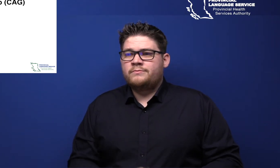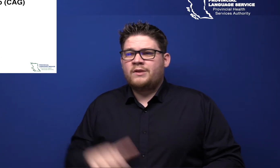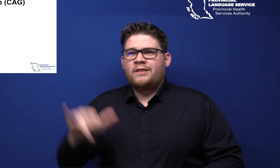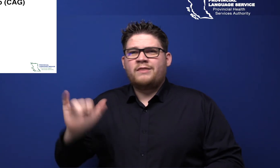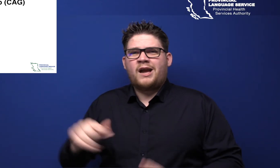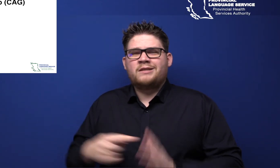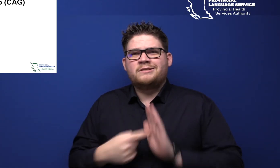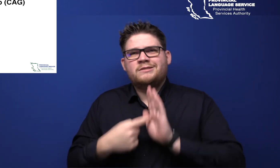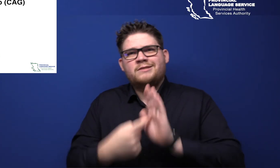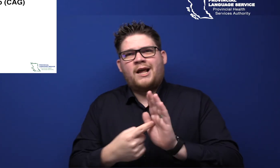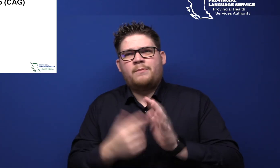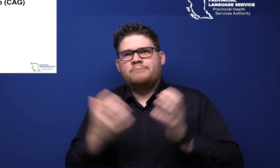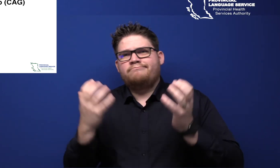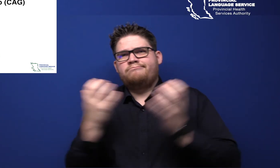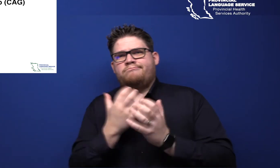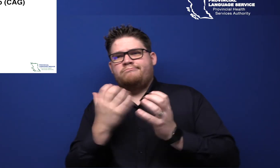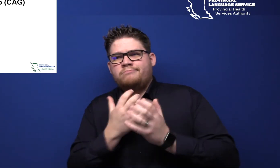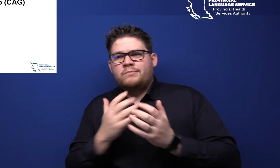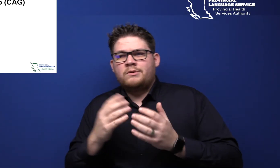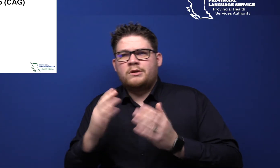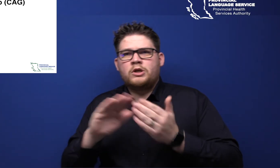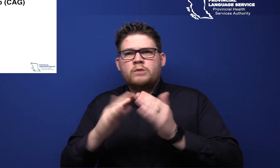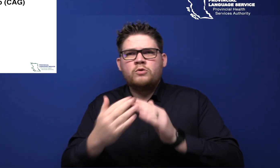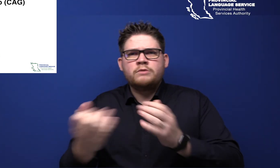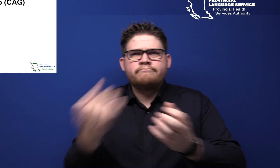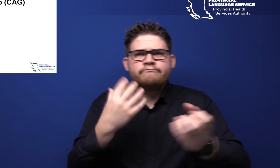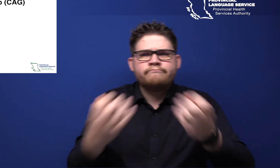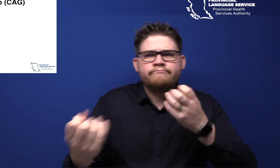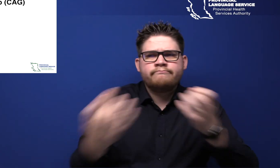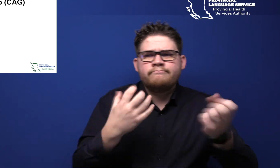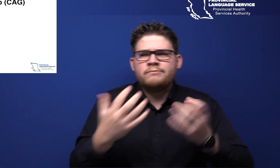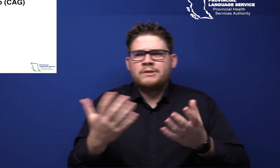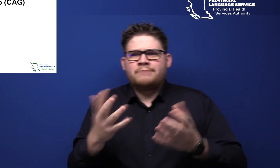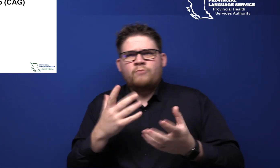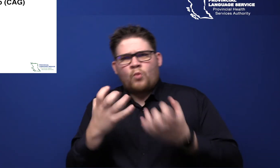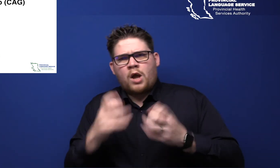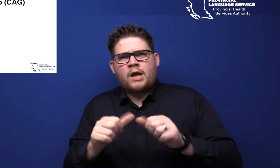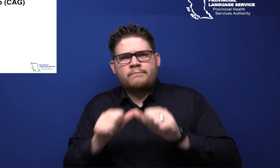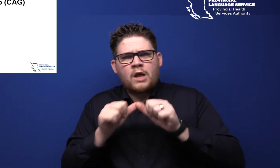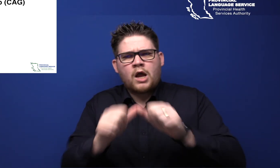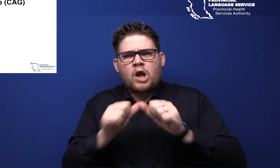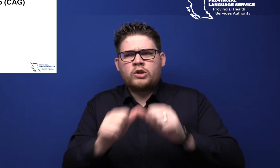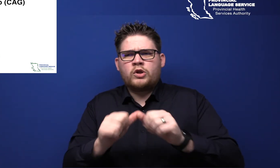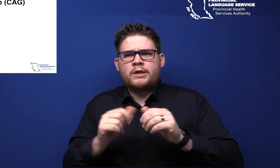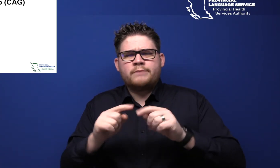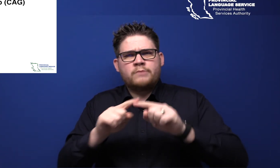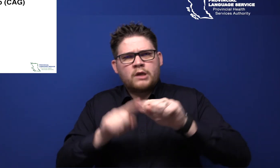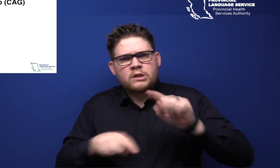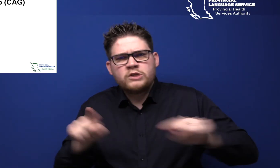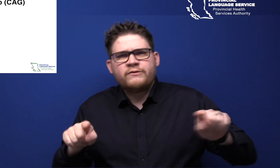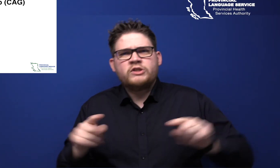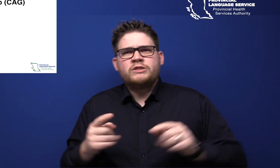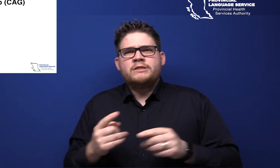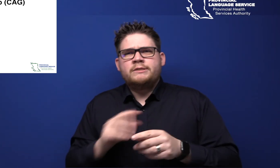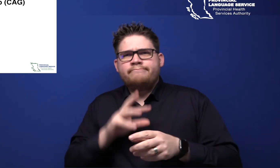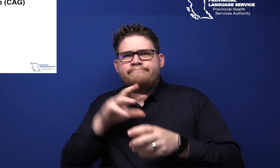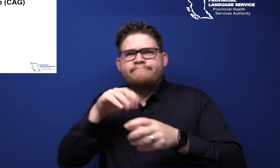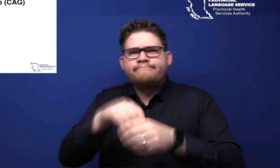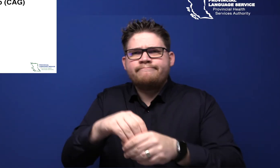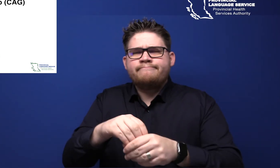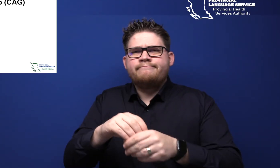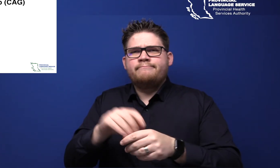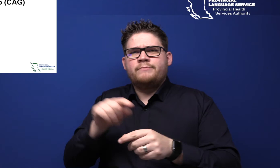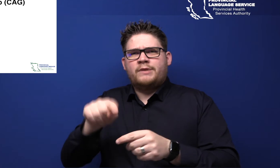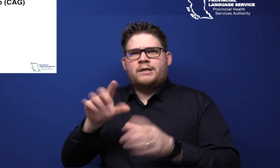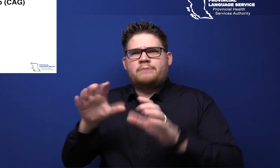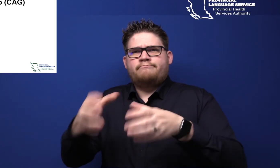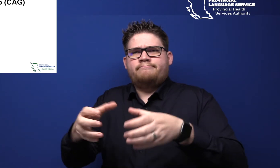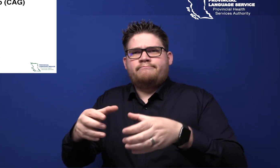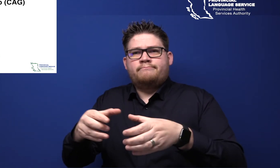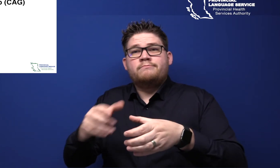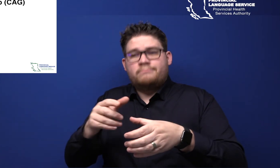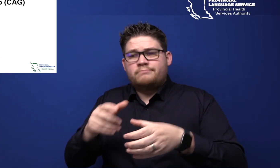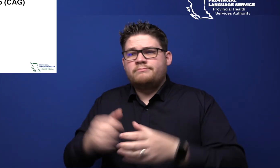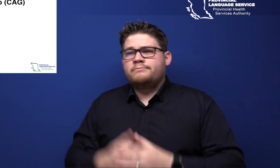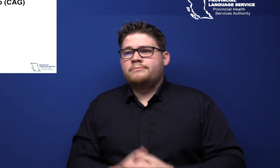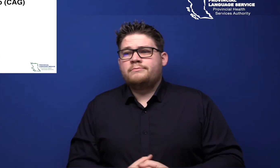THIS IS AN EXAMPLE OF COMMUNITY ENGAGEMENT THAT IS MEANINGFUL ONGOING